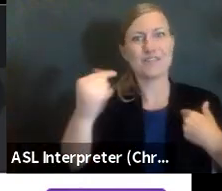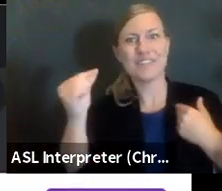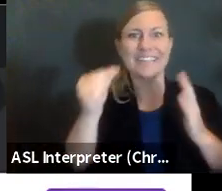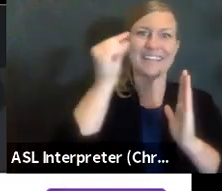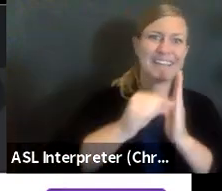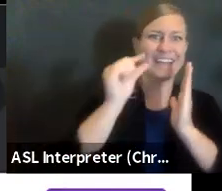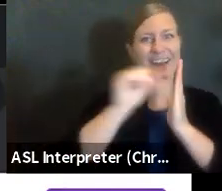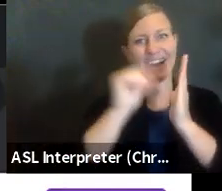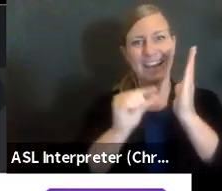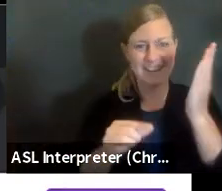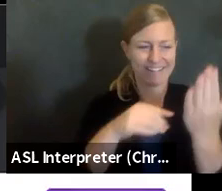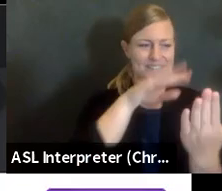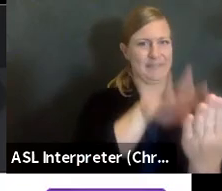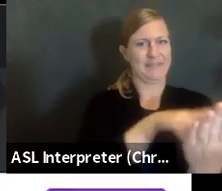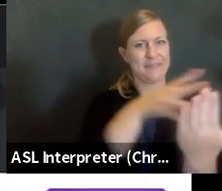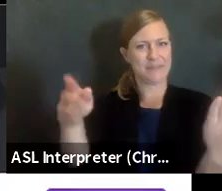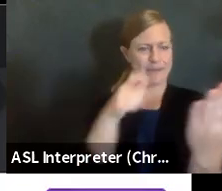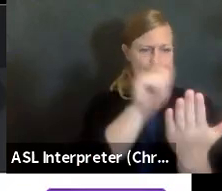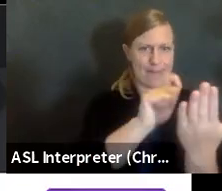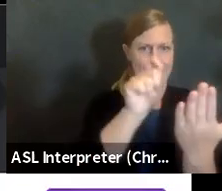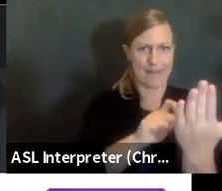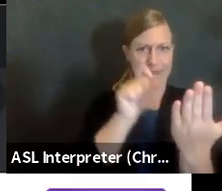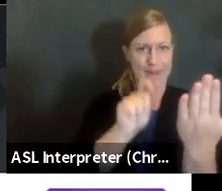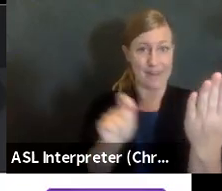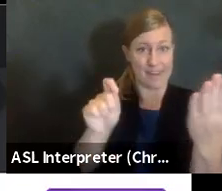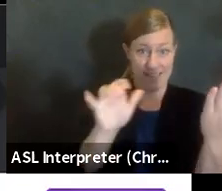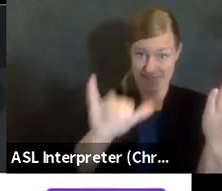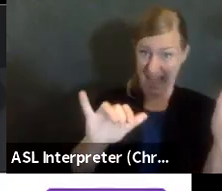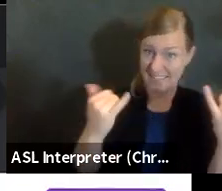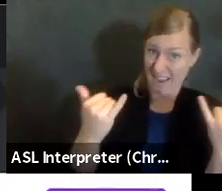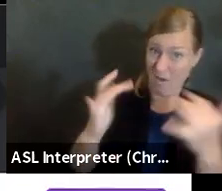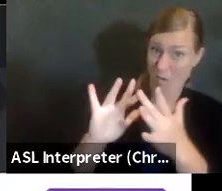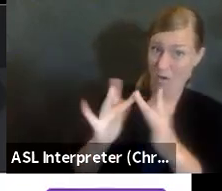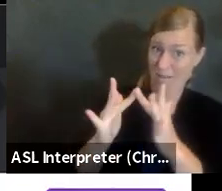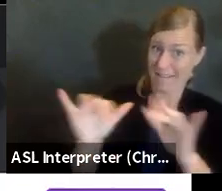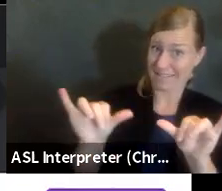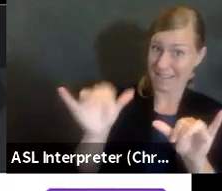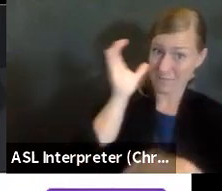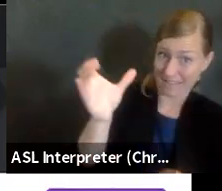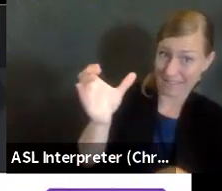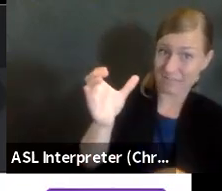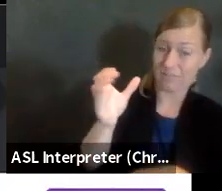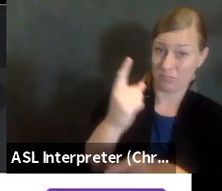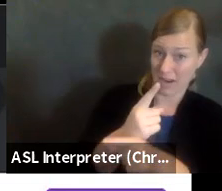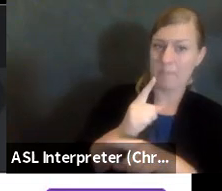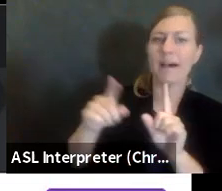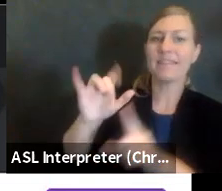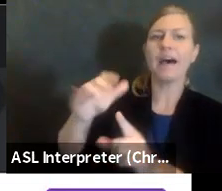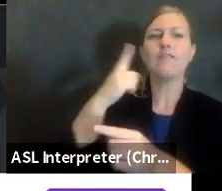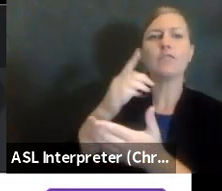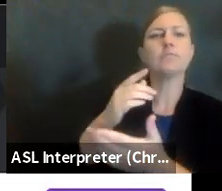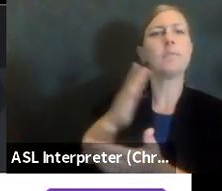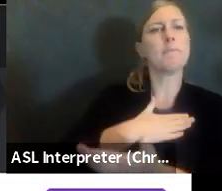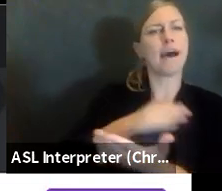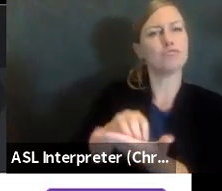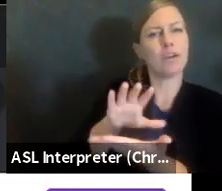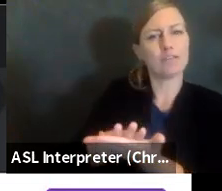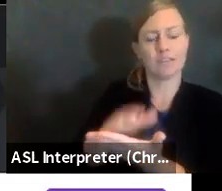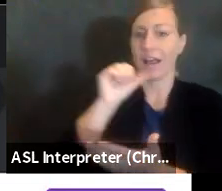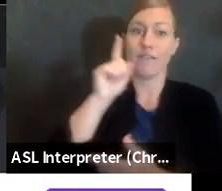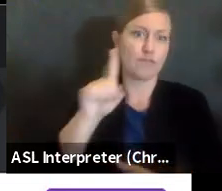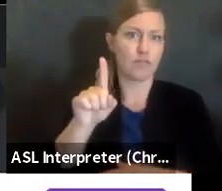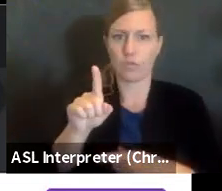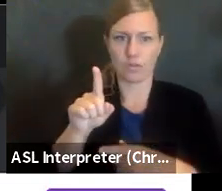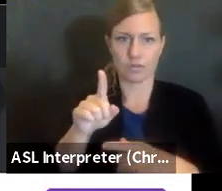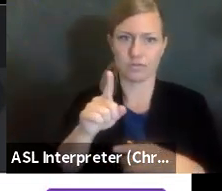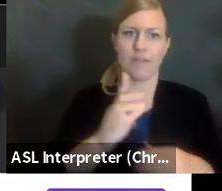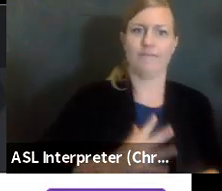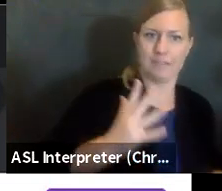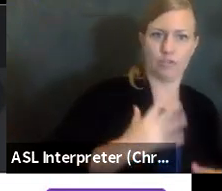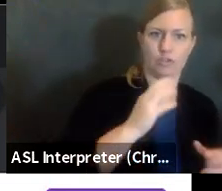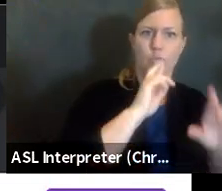ESD 101 - Jeff Crawford: That's like what Google's doing for us as keeping the record of the grades, but this isn't the official grade is. That's what I'm hearing? There's something like if it's Skyward or Power School or whatever our district system is,